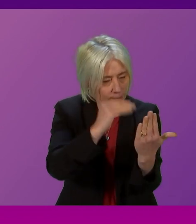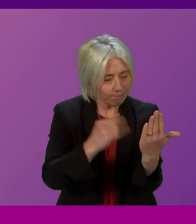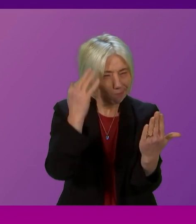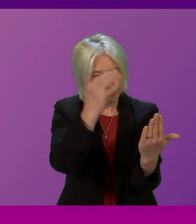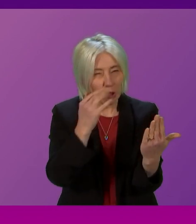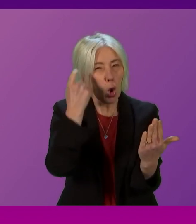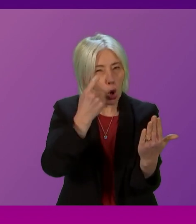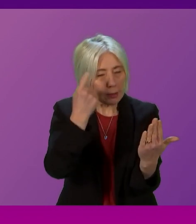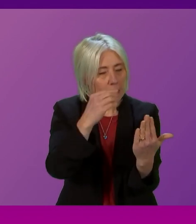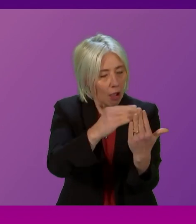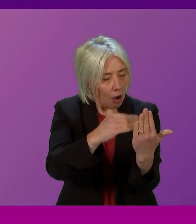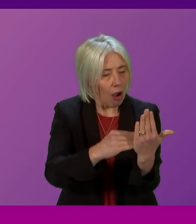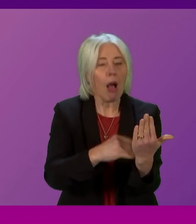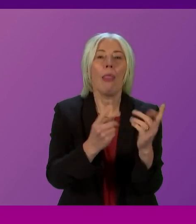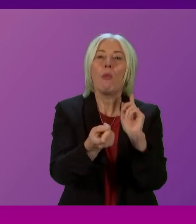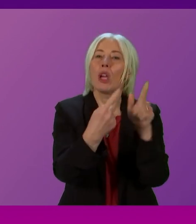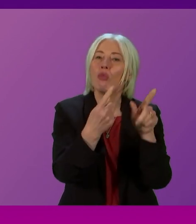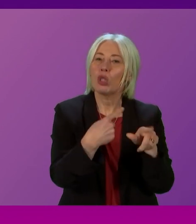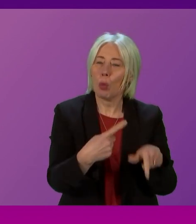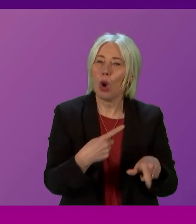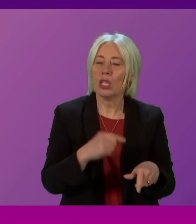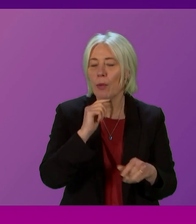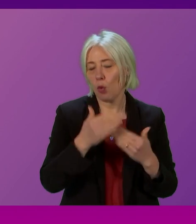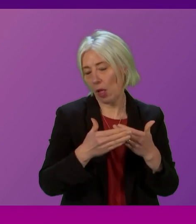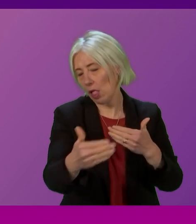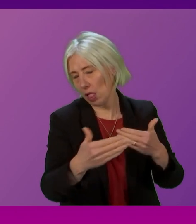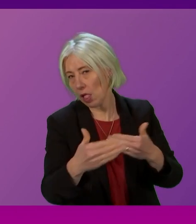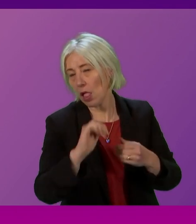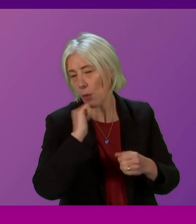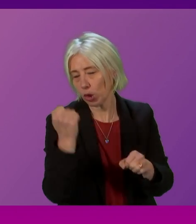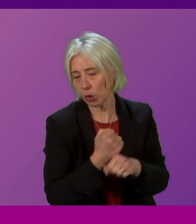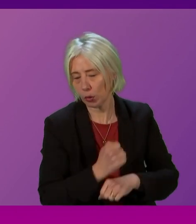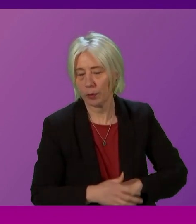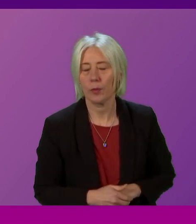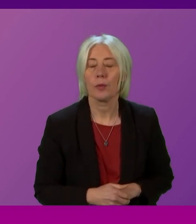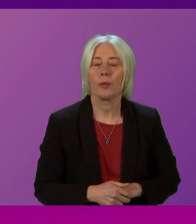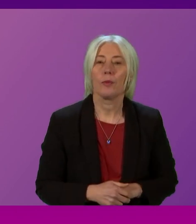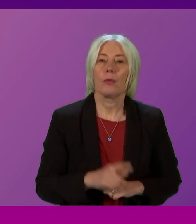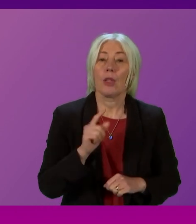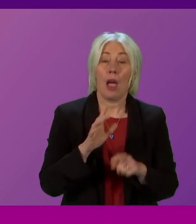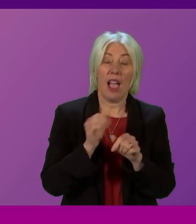We require to respond in due course, and we will do that.